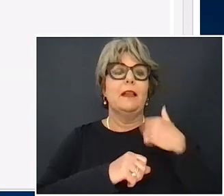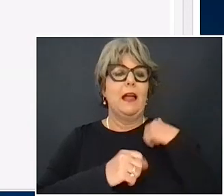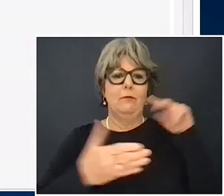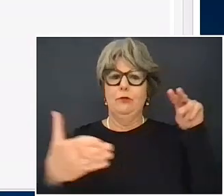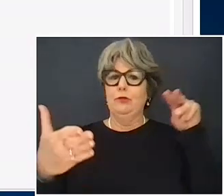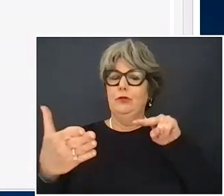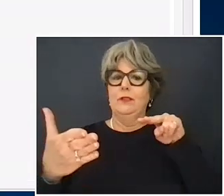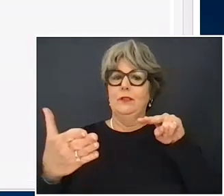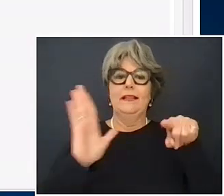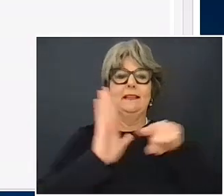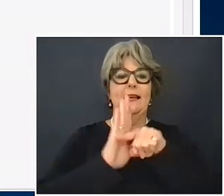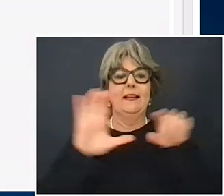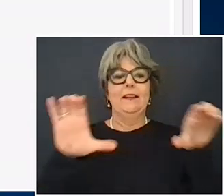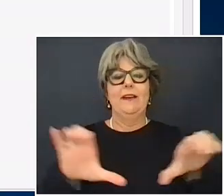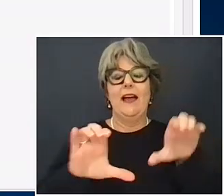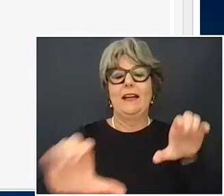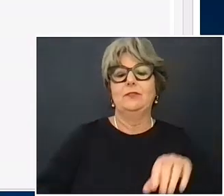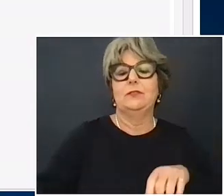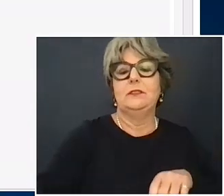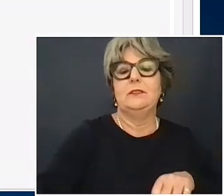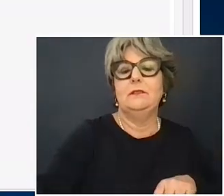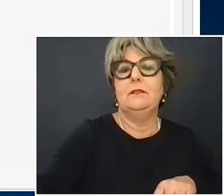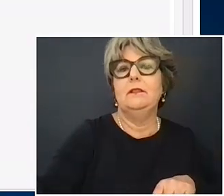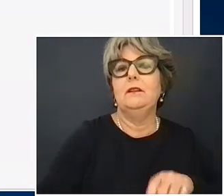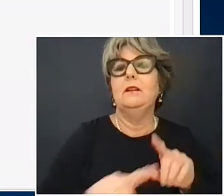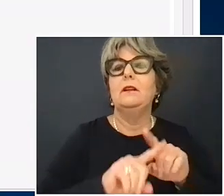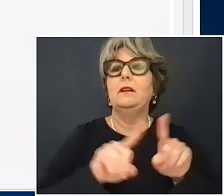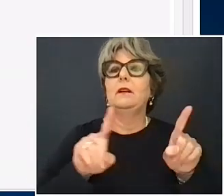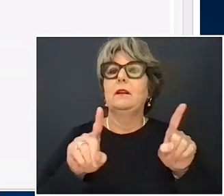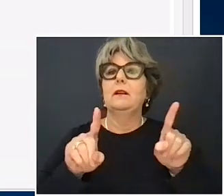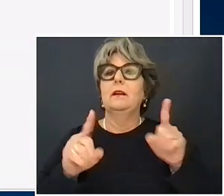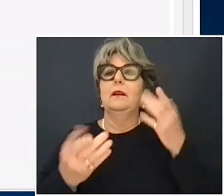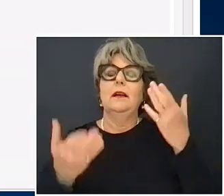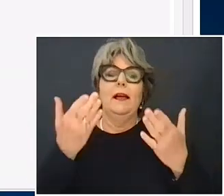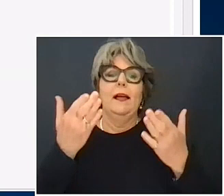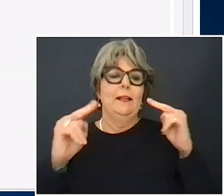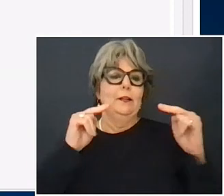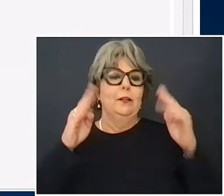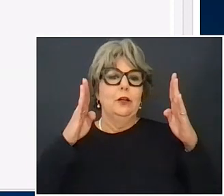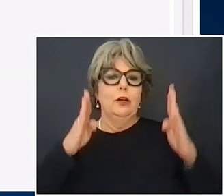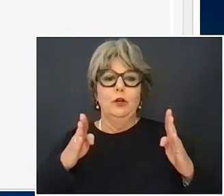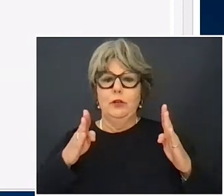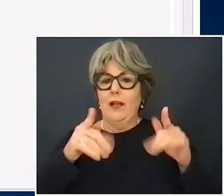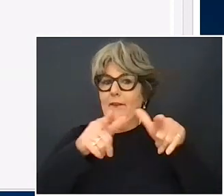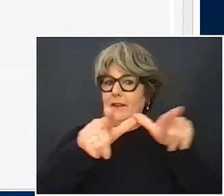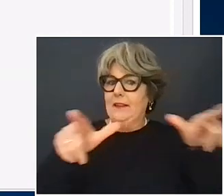already existing but if the negotiators have language that they would like to, you